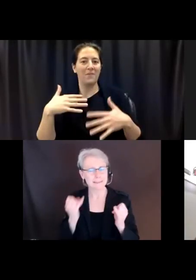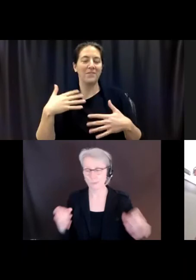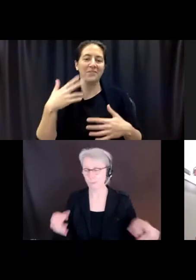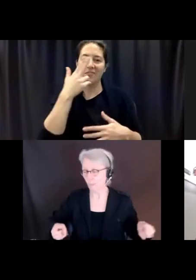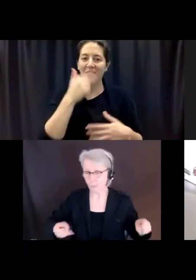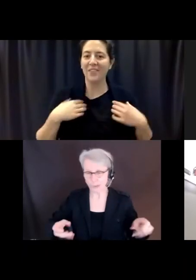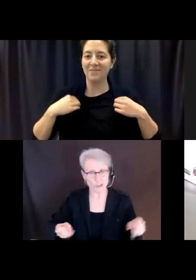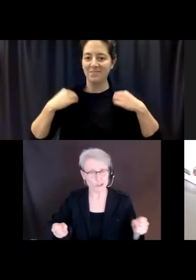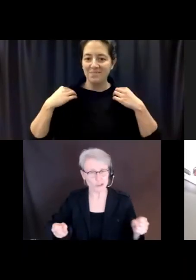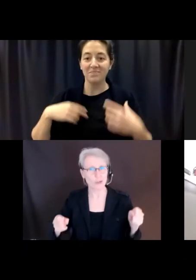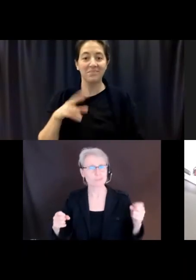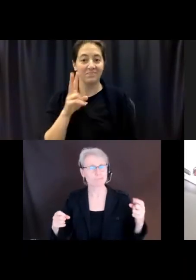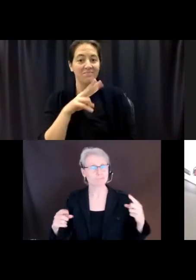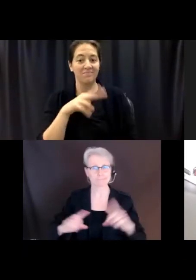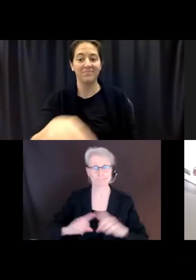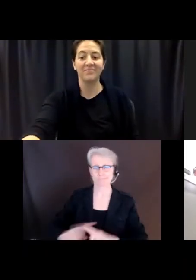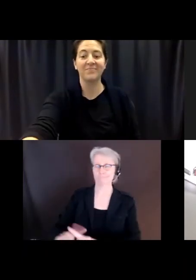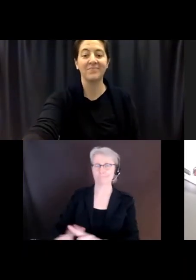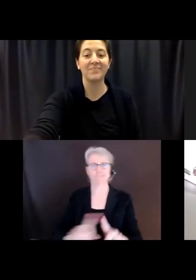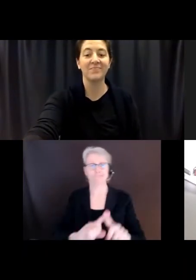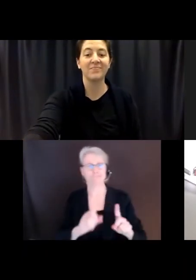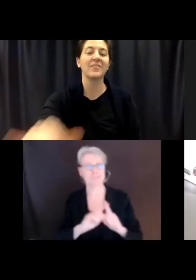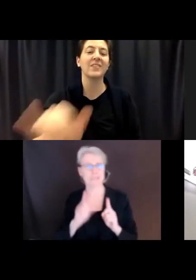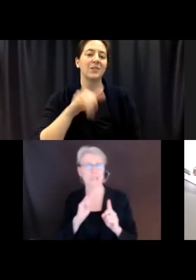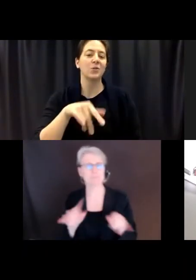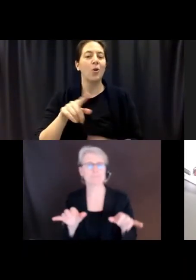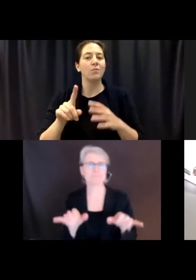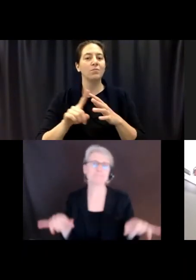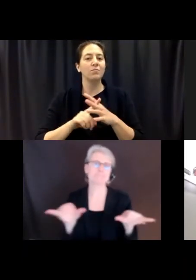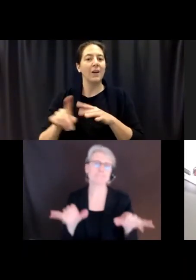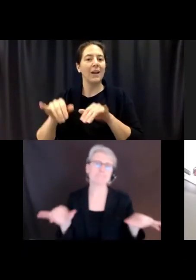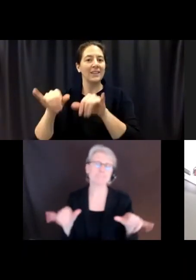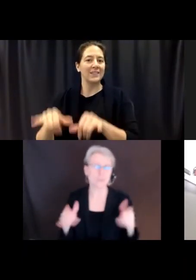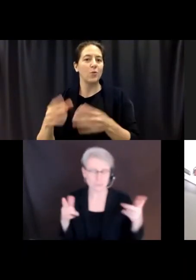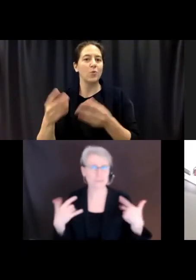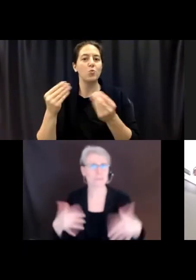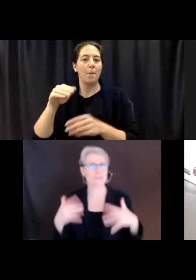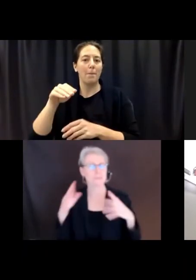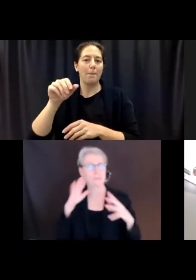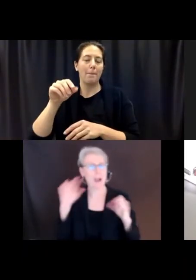DIFFERENT MANNER, IN A BOLD MANNER. >> Maxime: YES, SO THIS IS A PERFORMANCE WE DID LAST